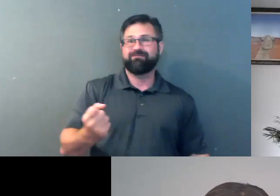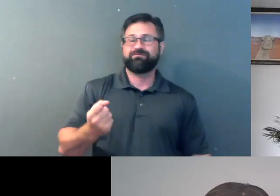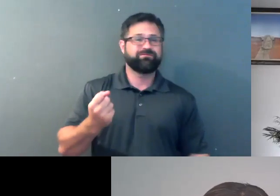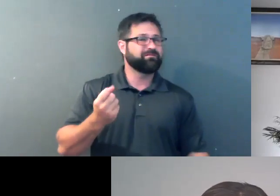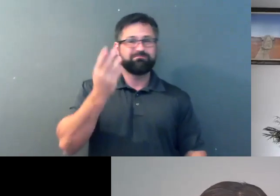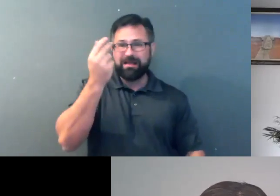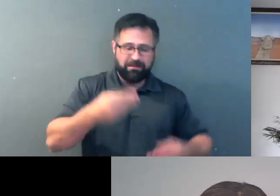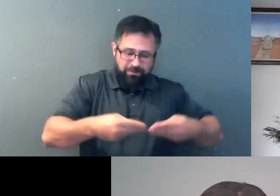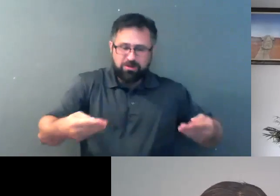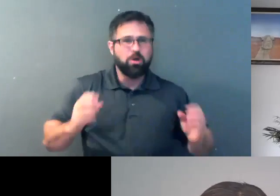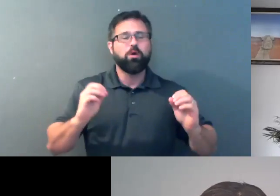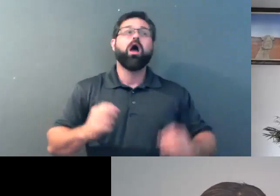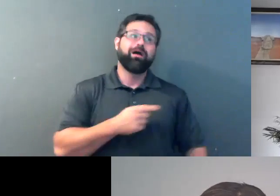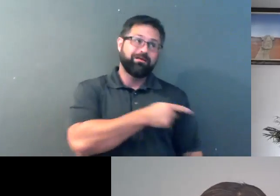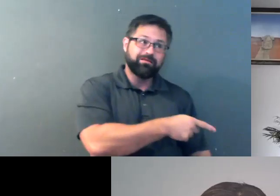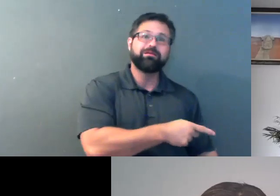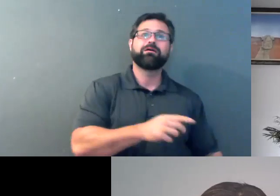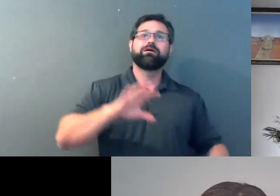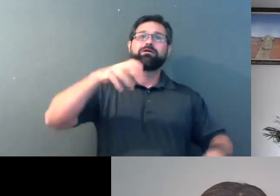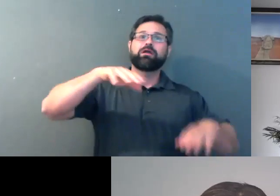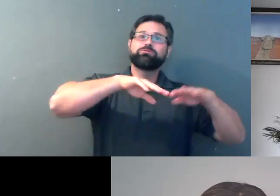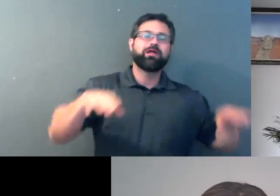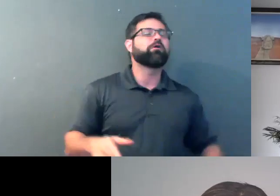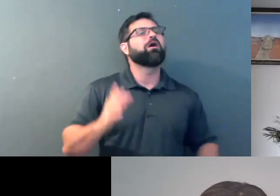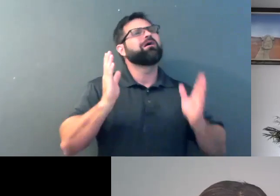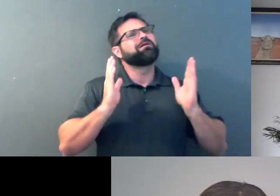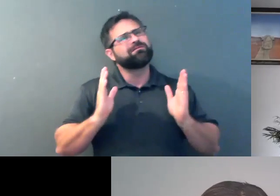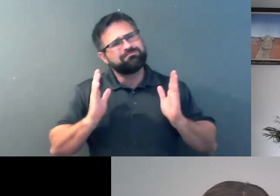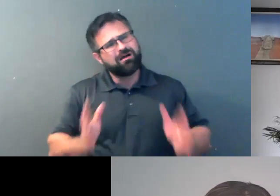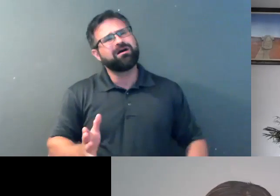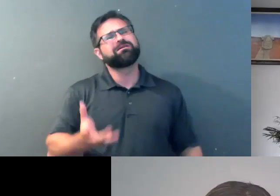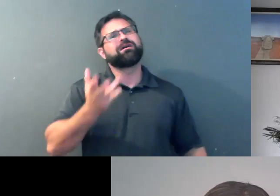do do need resources to be able to engage in a meaningful way in humanitarian action